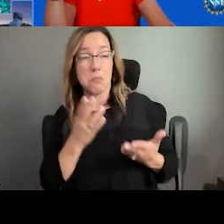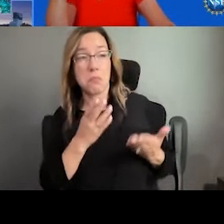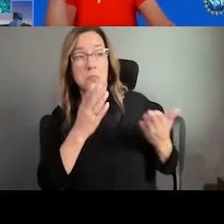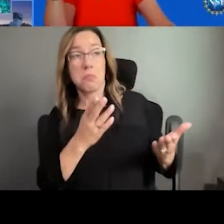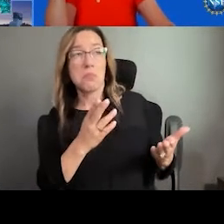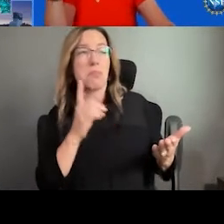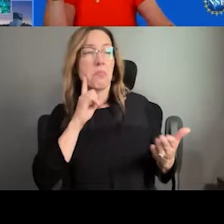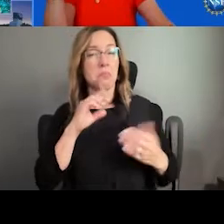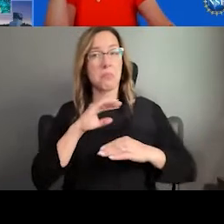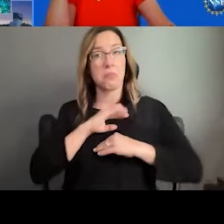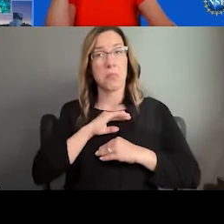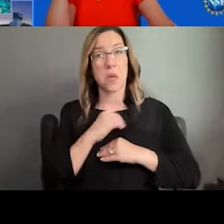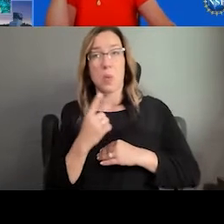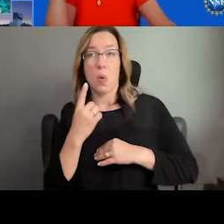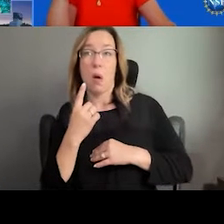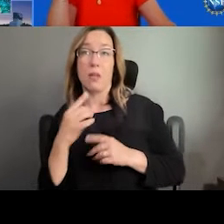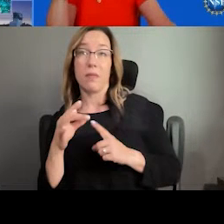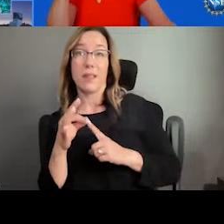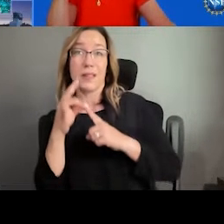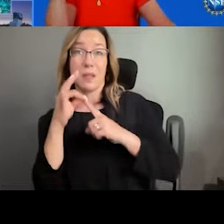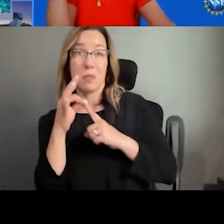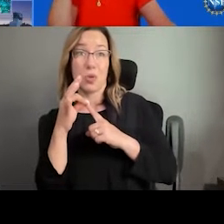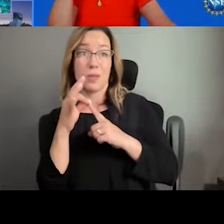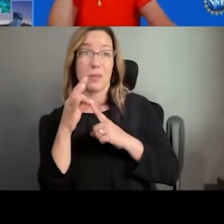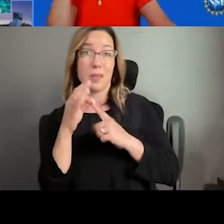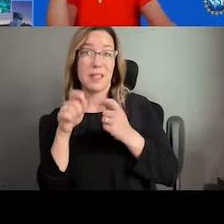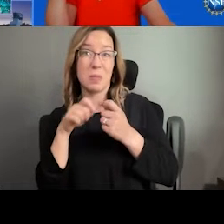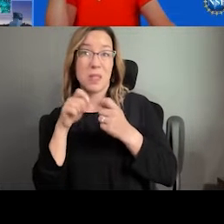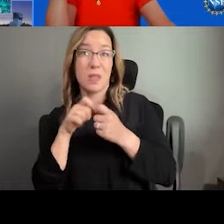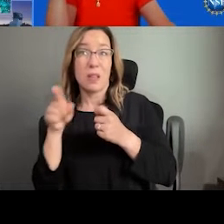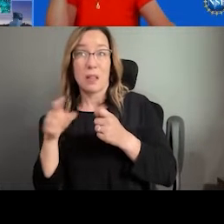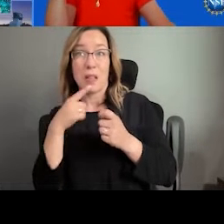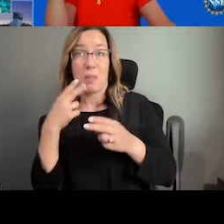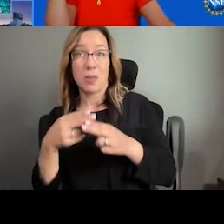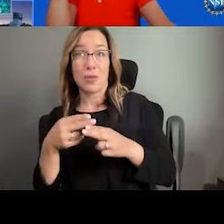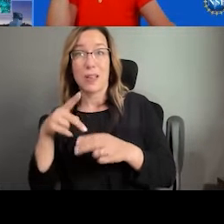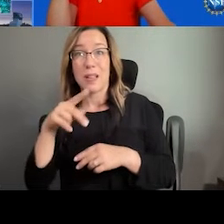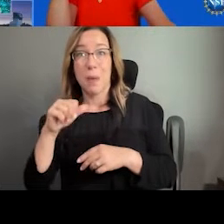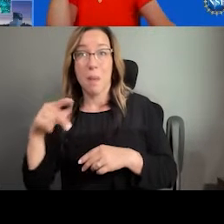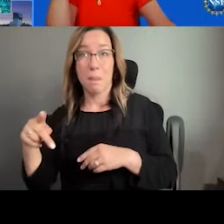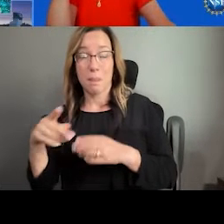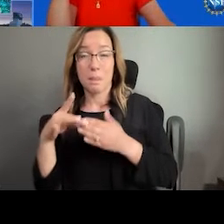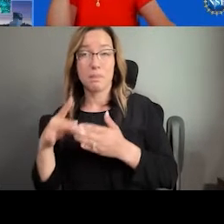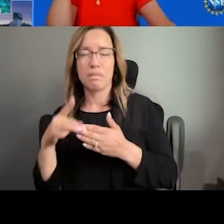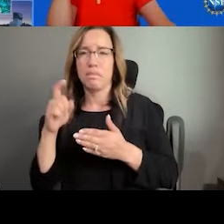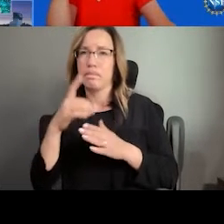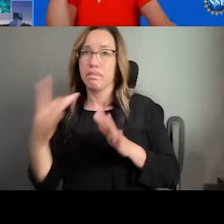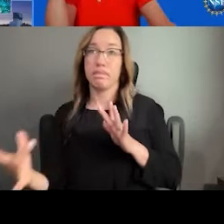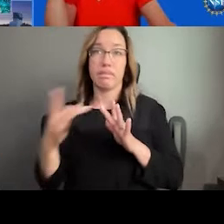one of the exceptions specified in the PAPP guide, they have to contact and get approval from